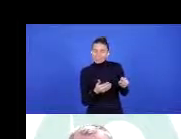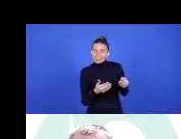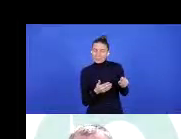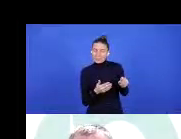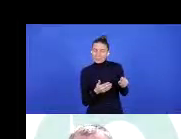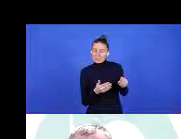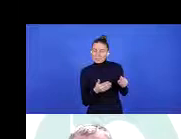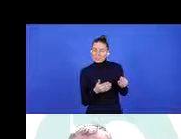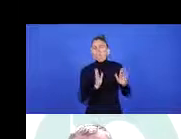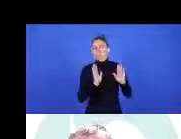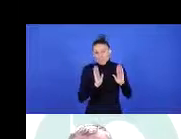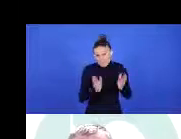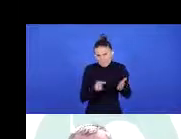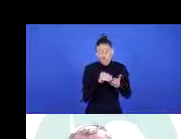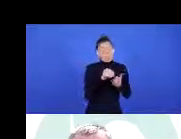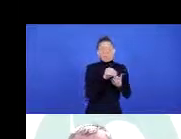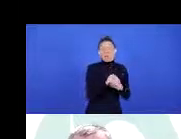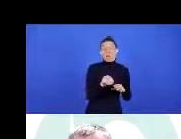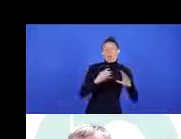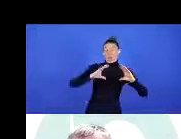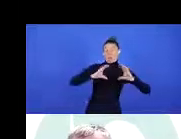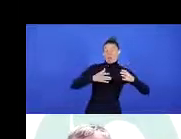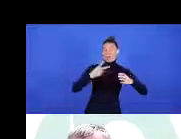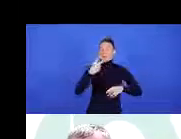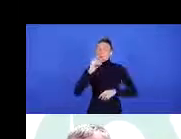Some assistive listening devices